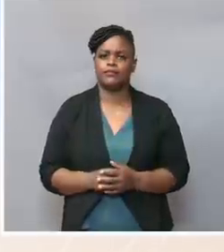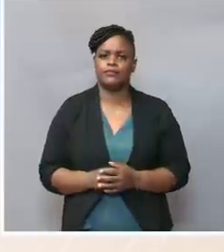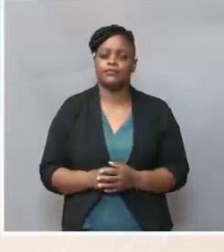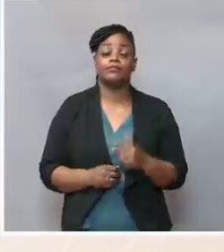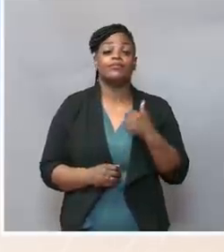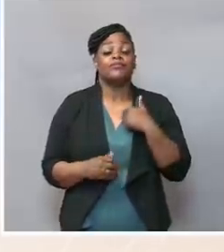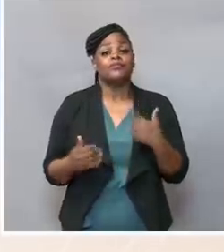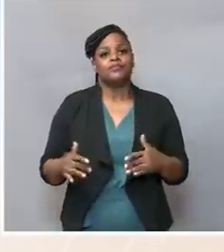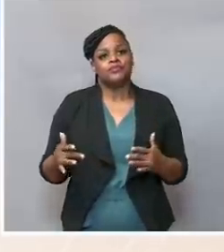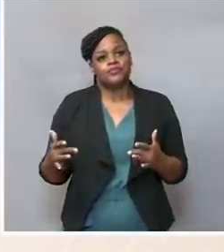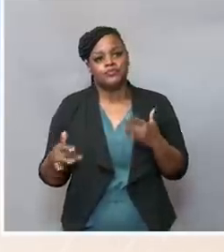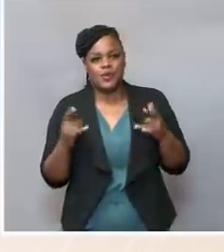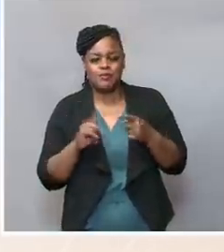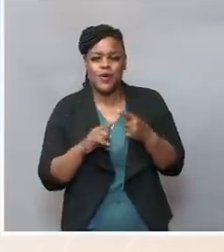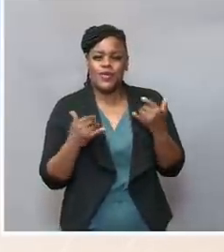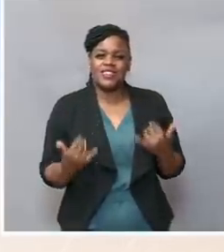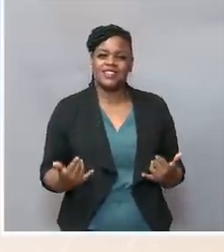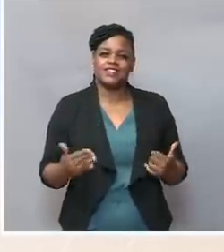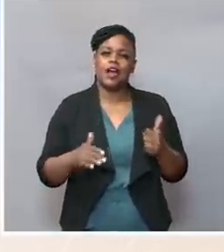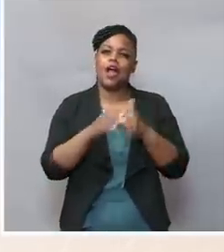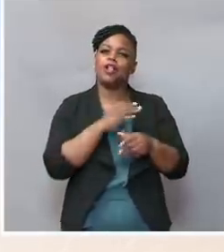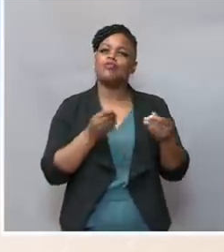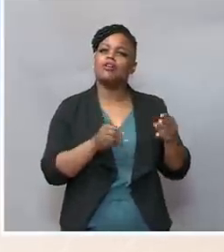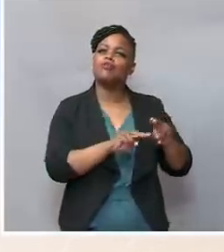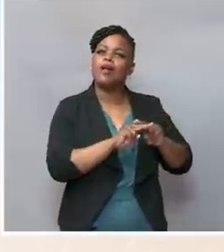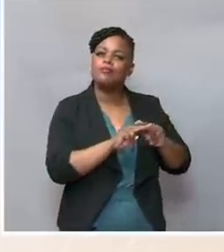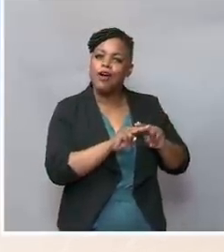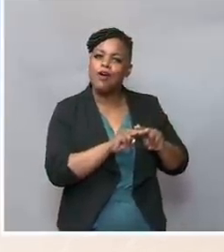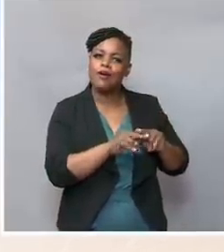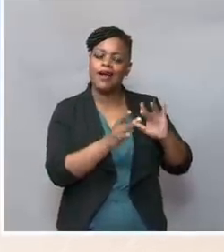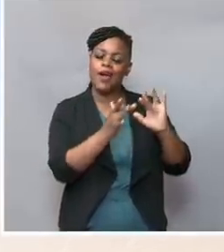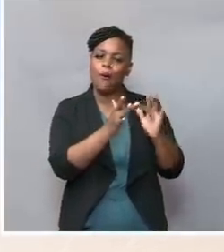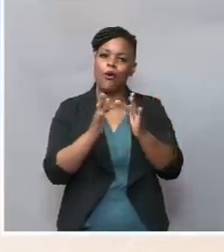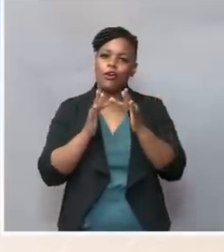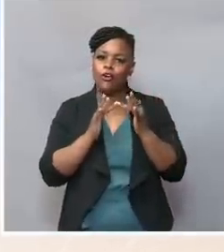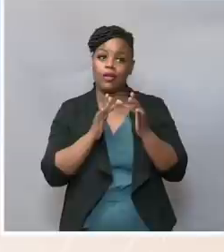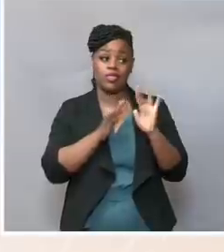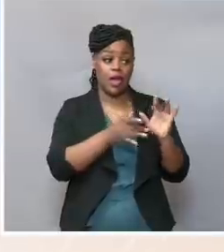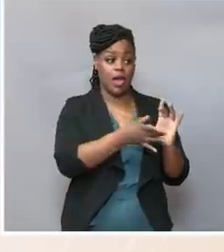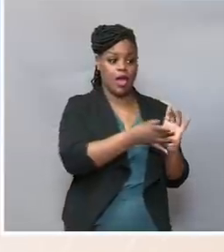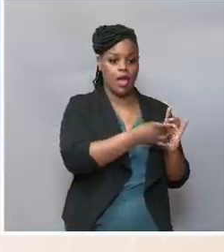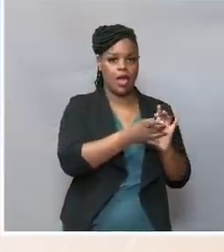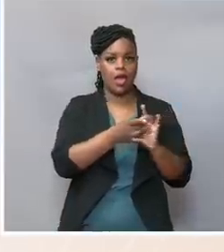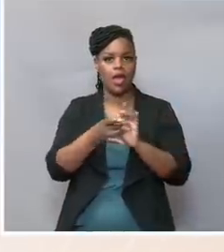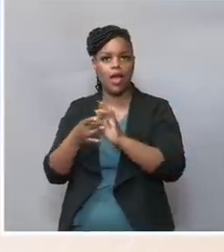This program connects people from different backgrounds, including archivist's community historians,